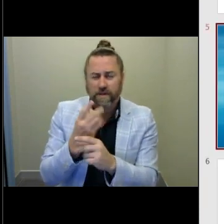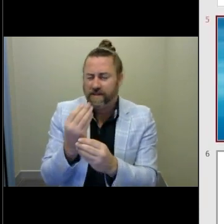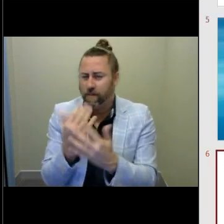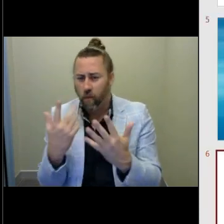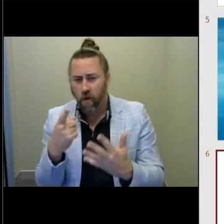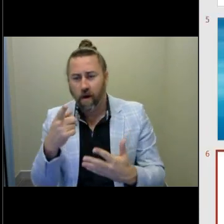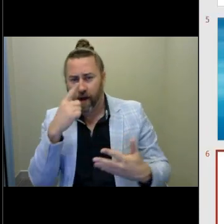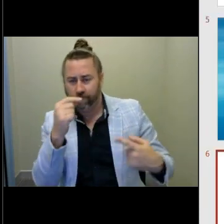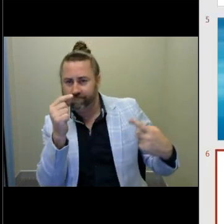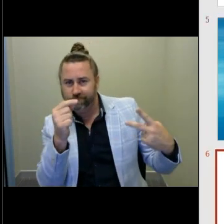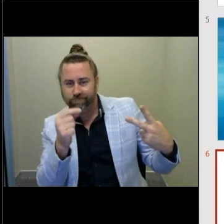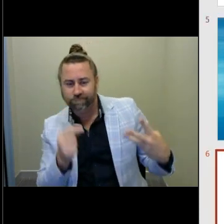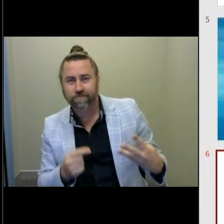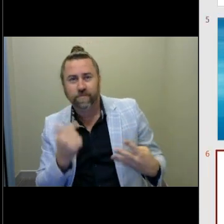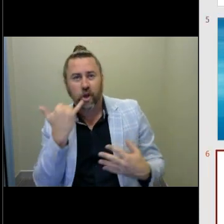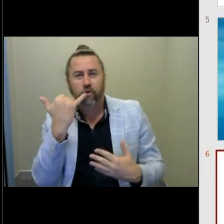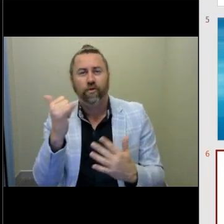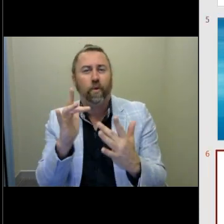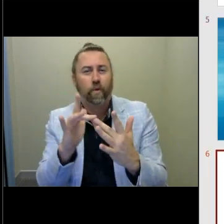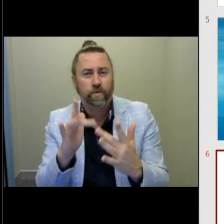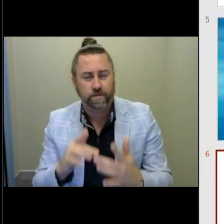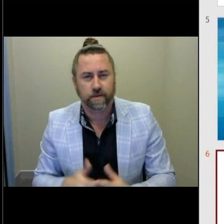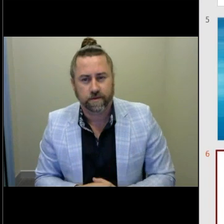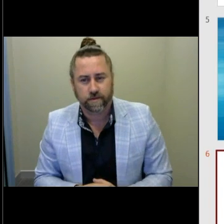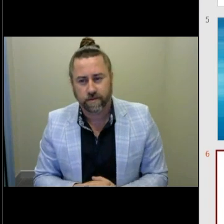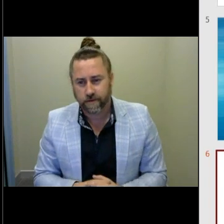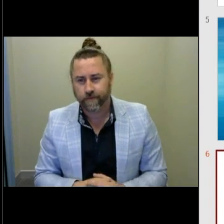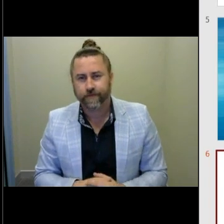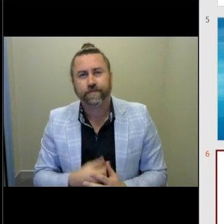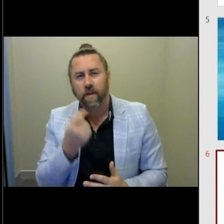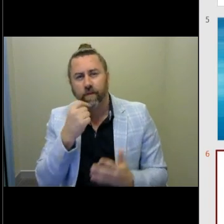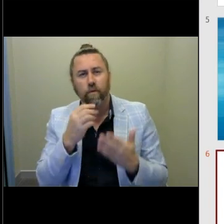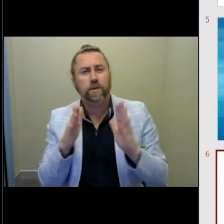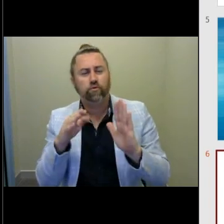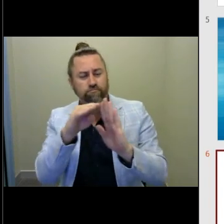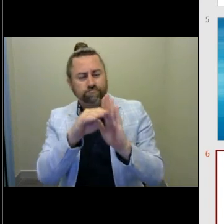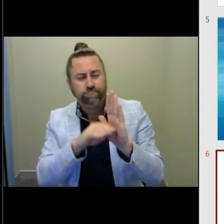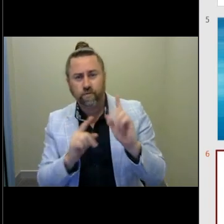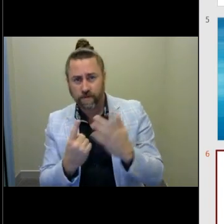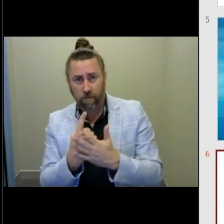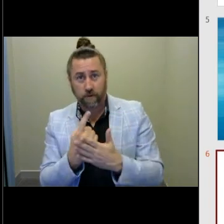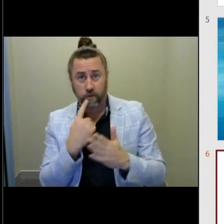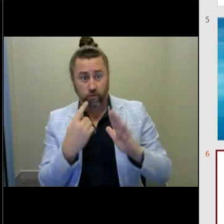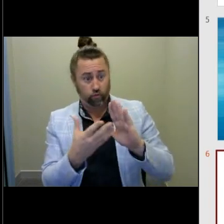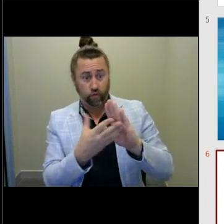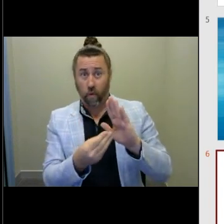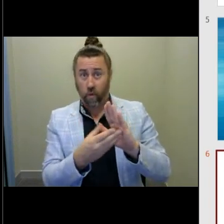today. Just a bit of housekeeping. The webinar is being recorded, as I mentioned.